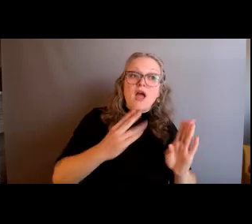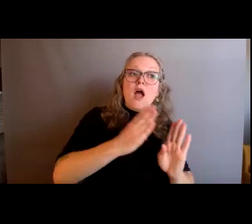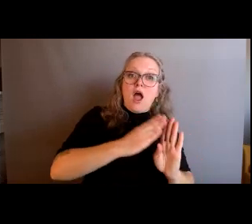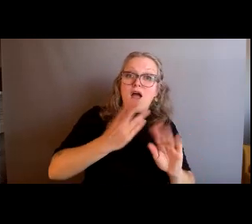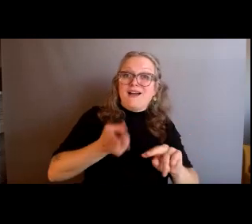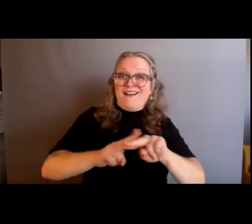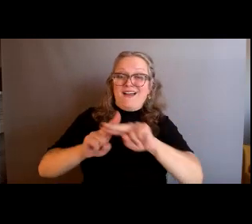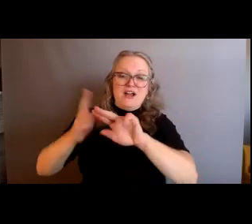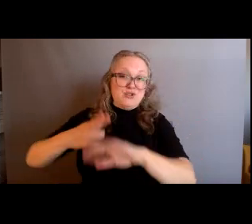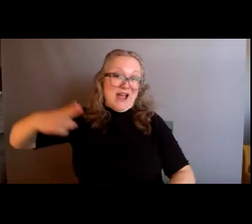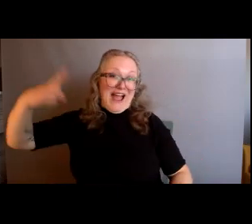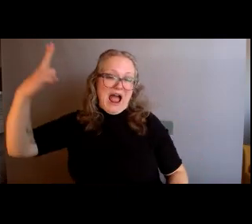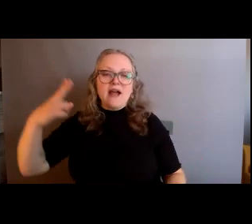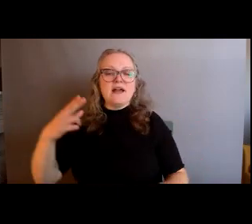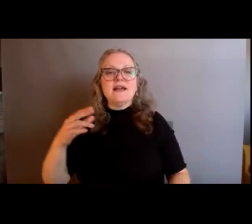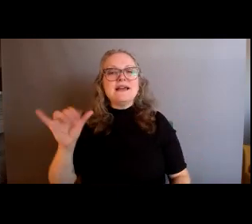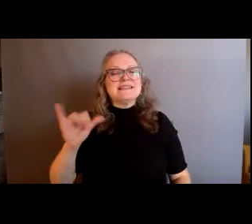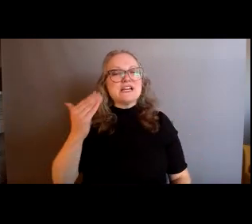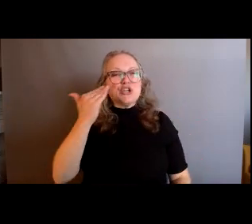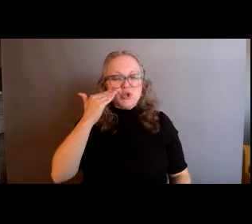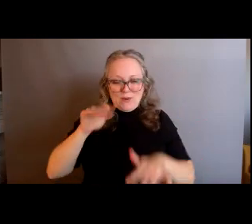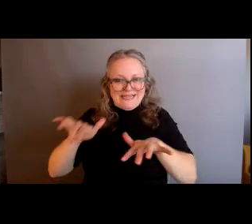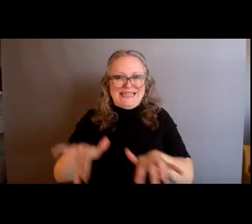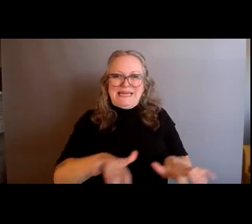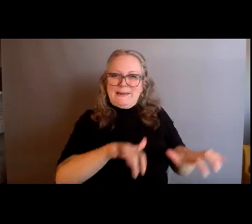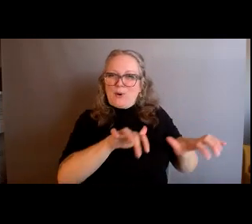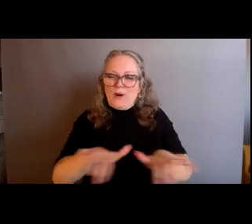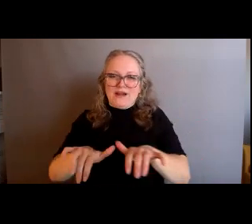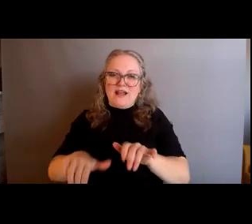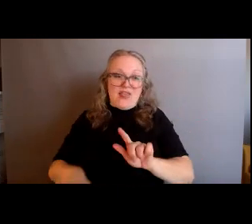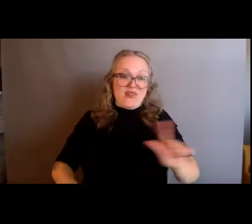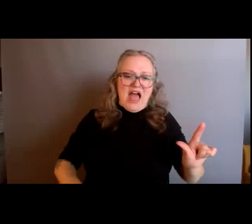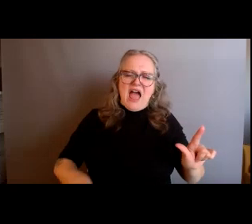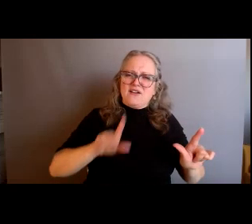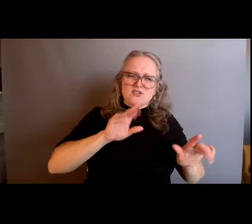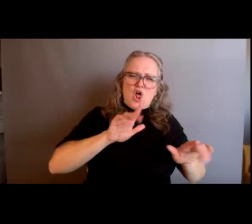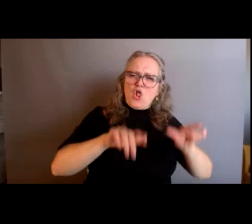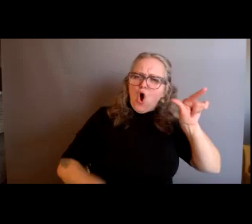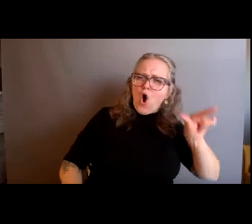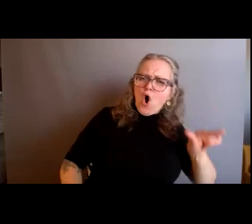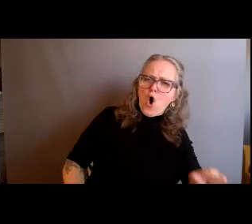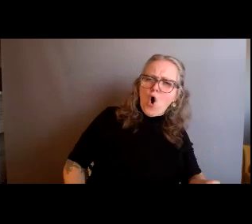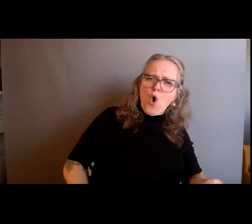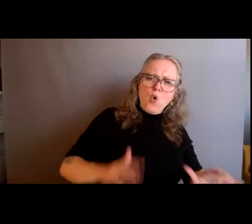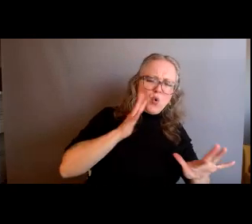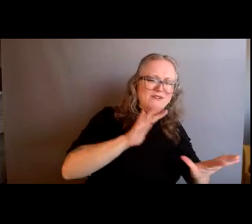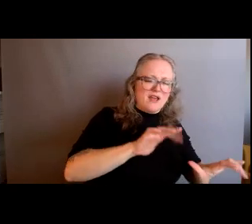So it's like a piano keyboard you're looking at there. Everything on the left side of the keyboard is the low notes, everything on the right side of the keyboard.